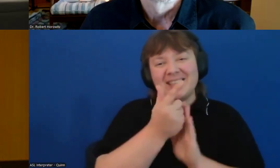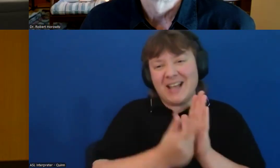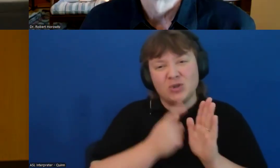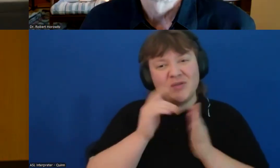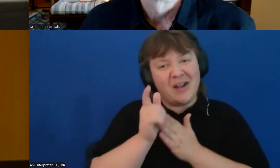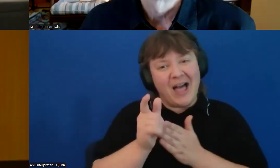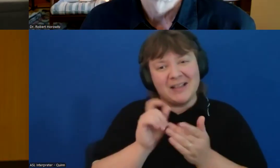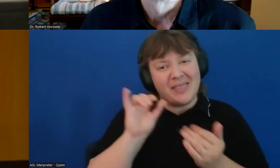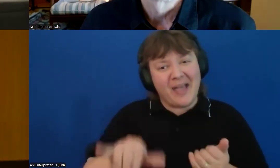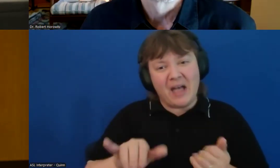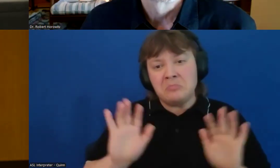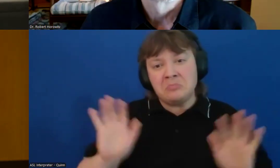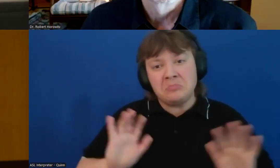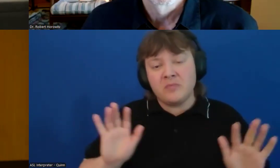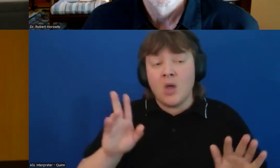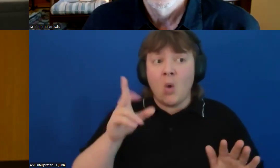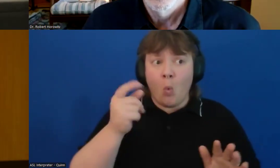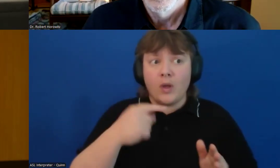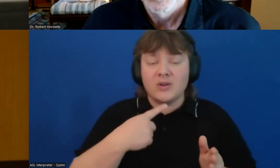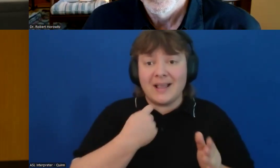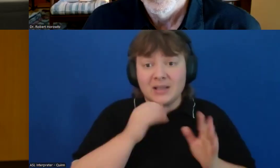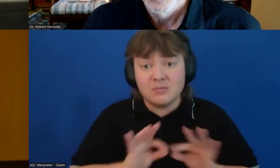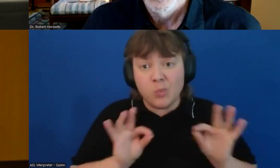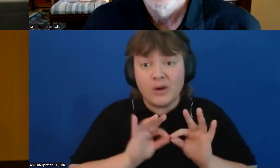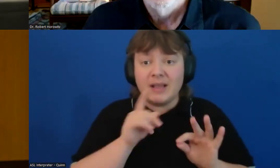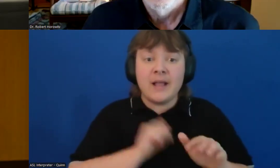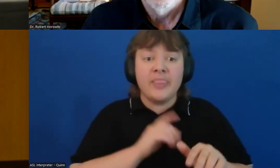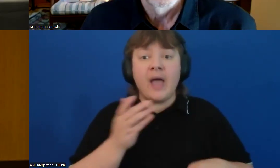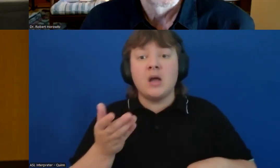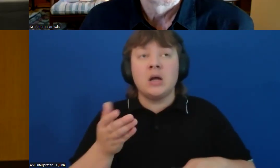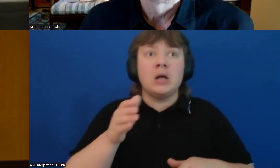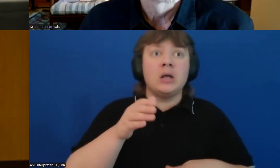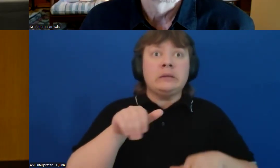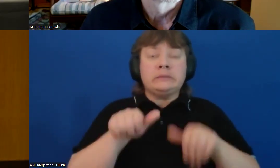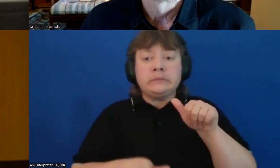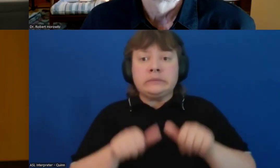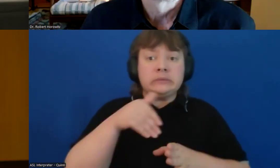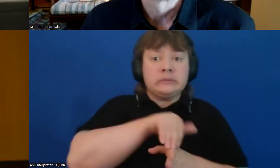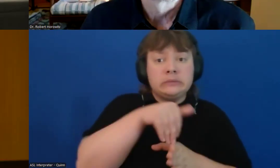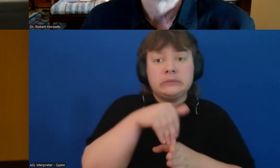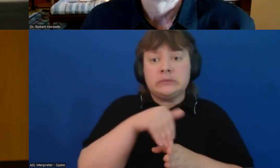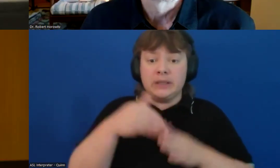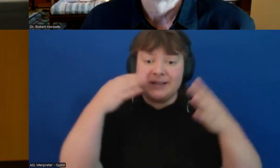you. What you're saying is extremely important. Flip-flopping in decision making is part of the